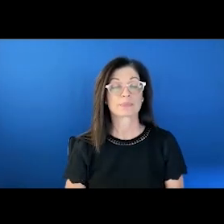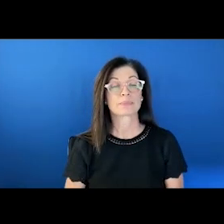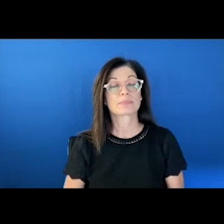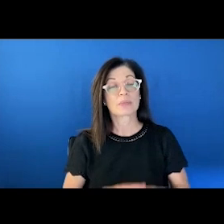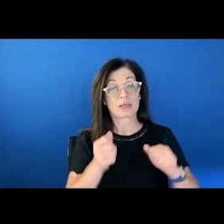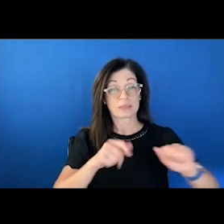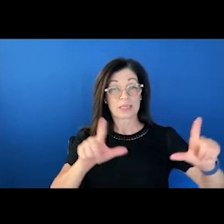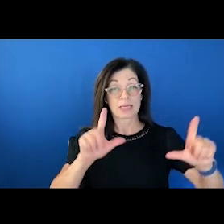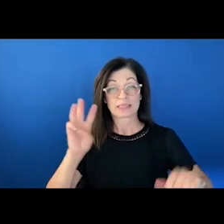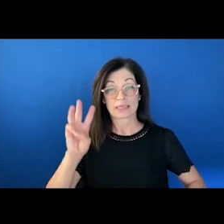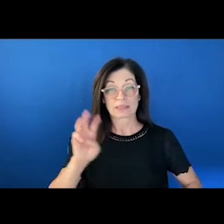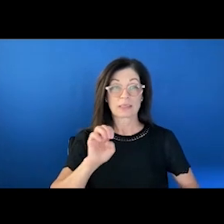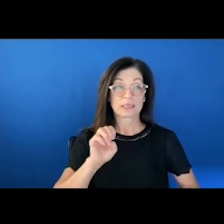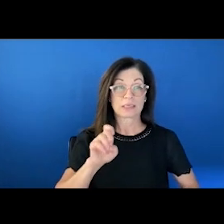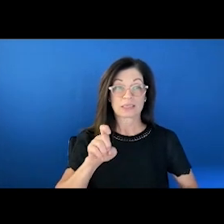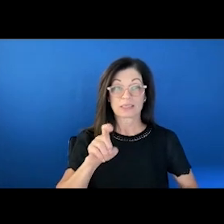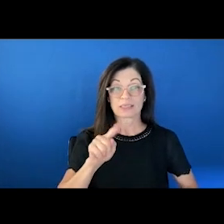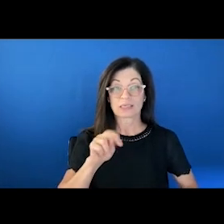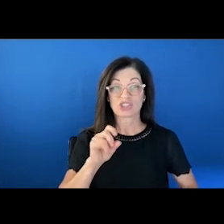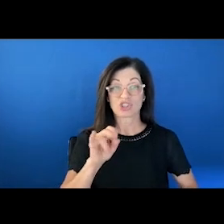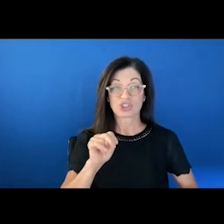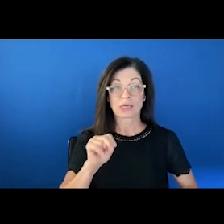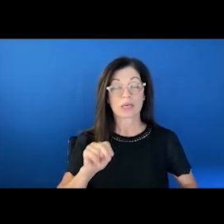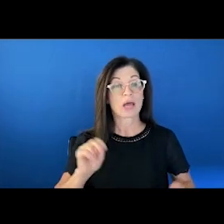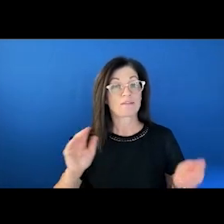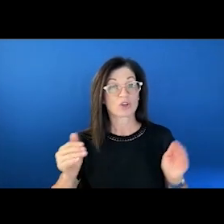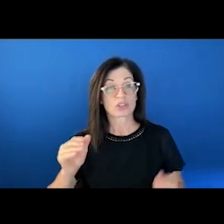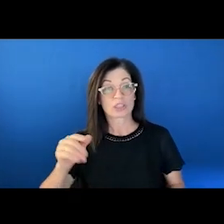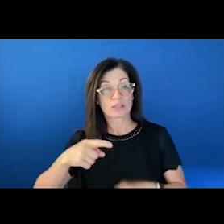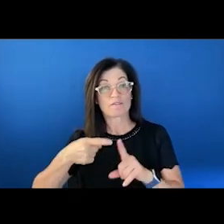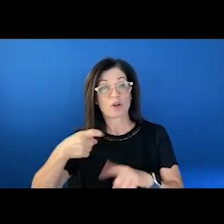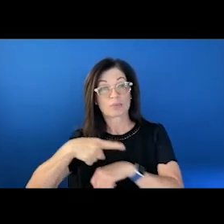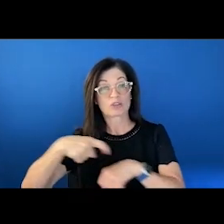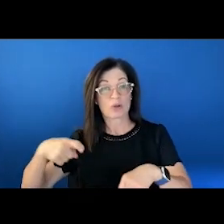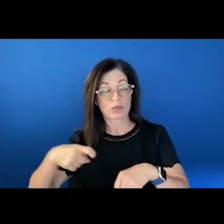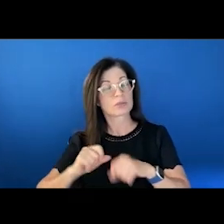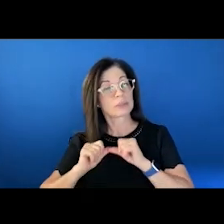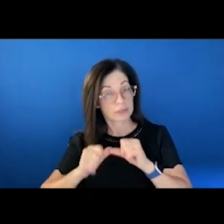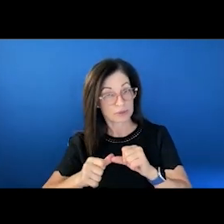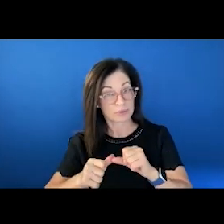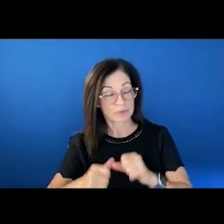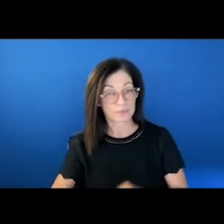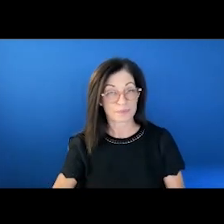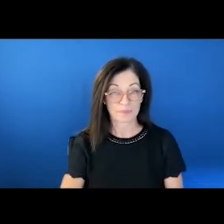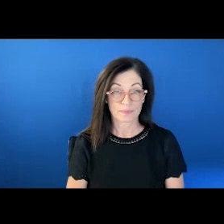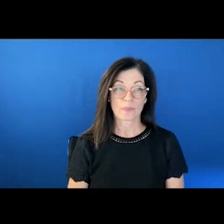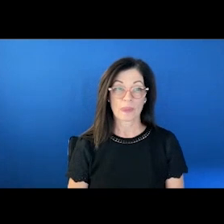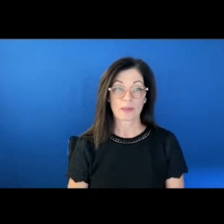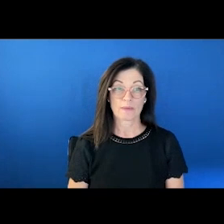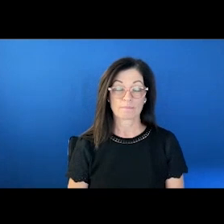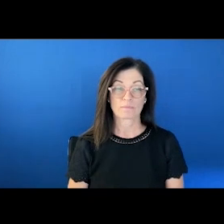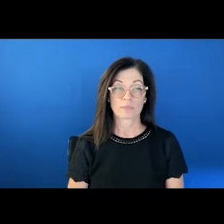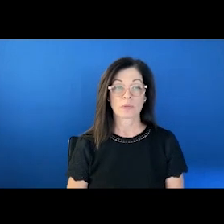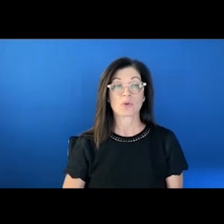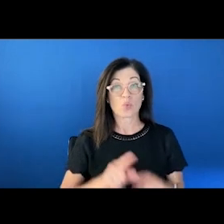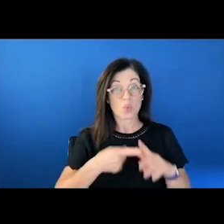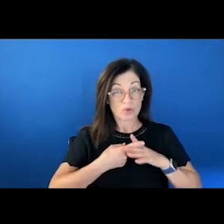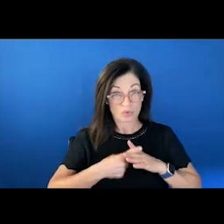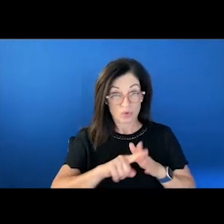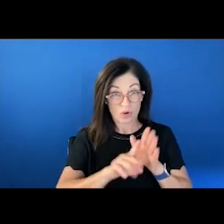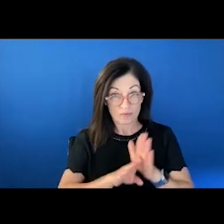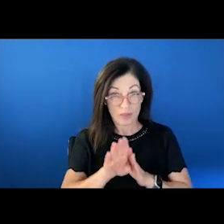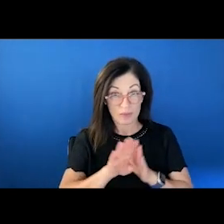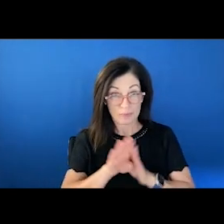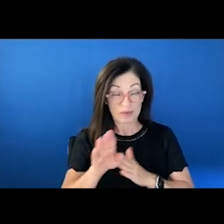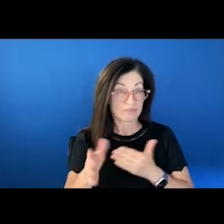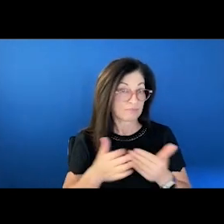Slide 6, Extension vs. “From Scratch” continued. At the start of development, regardless if